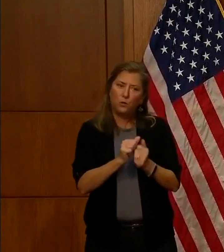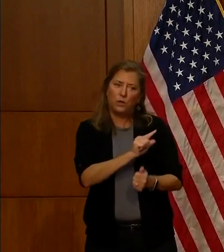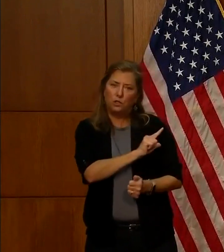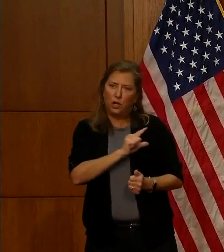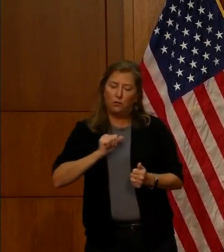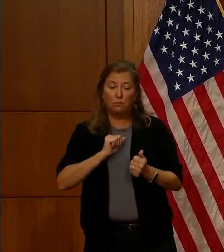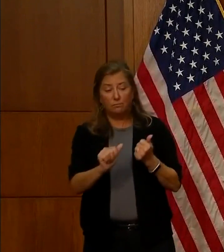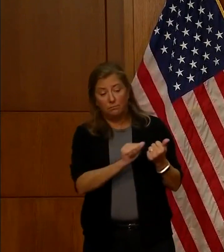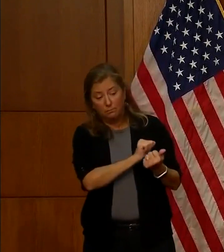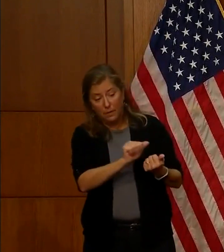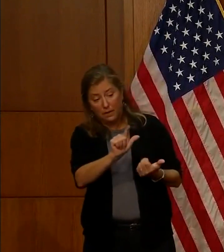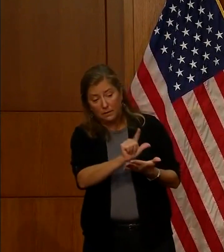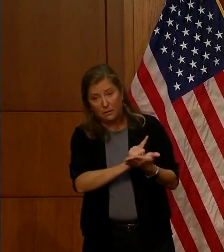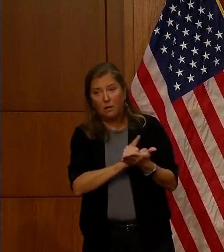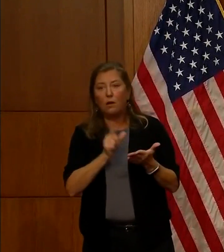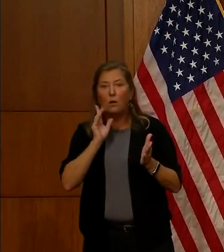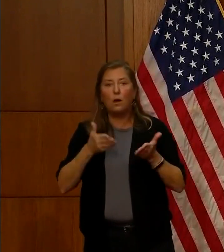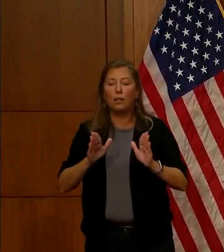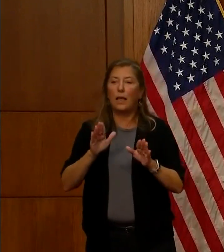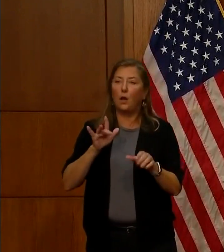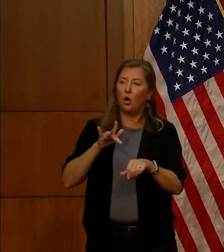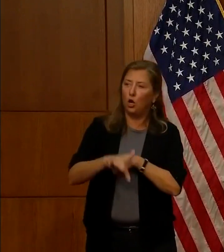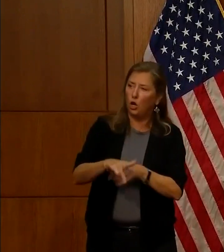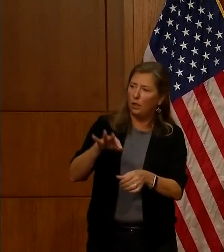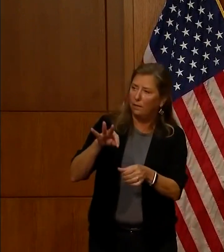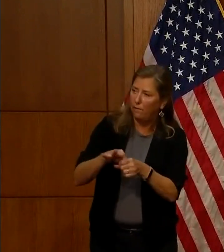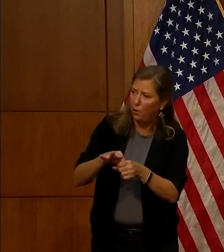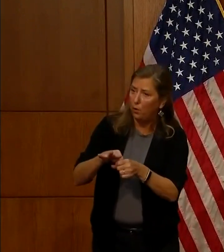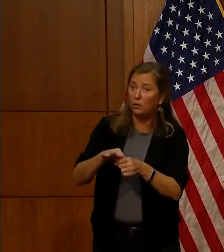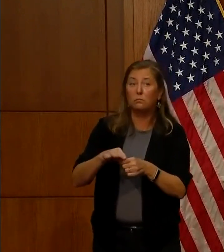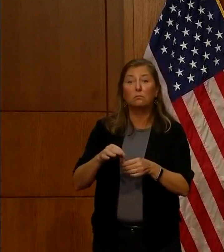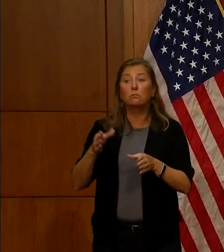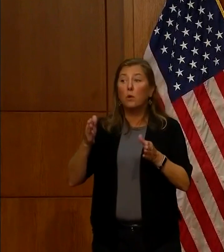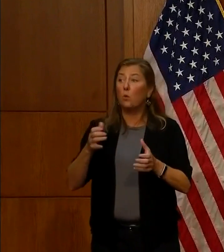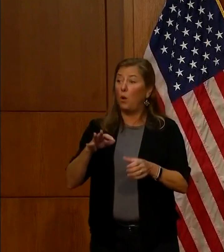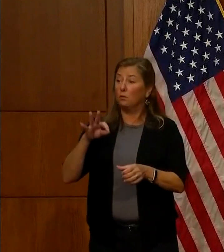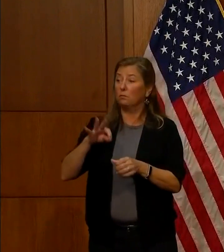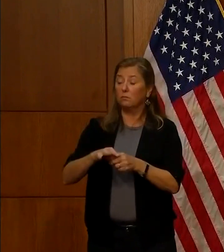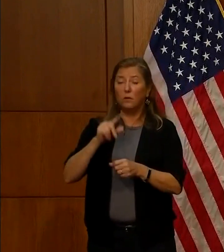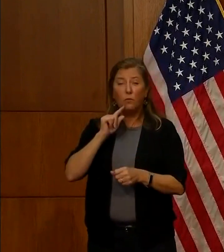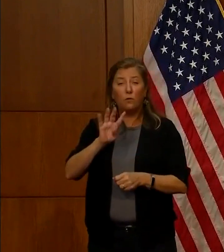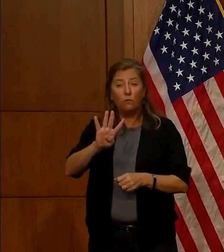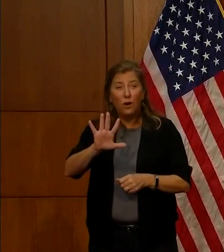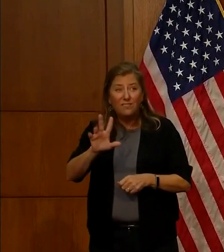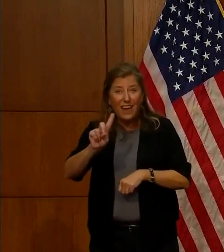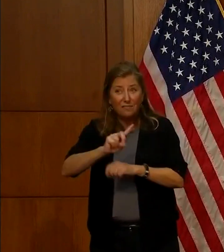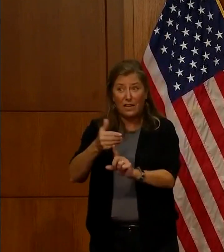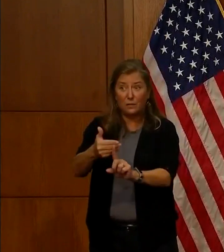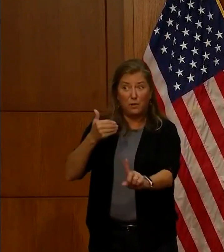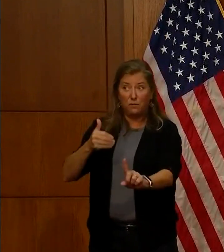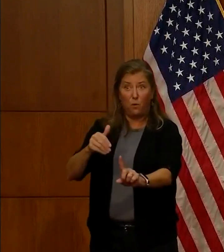WORKED WITH THE GENERAL ASSEMBLY TO PASS LEGISLATION THAT WOULD OPEN UP EARLY VOTING